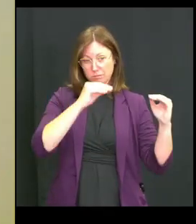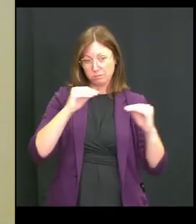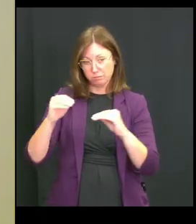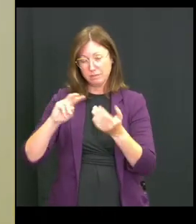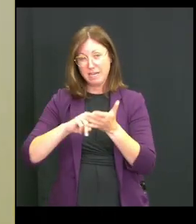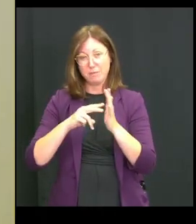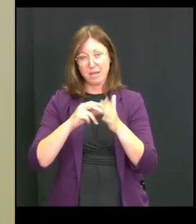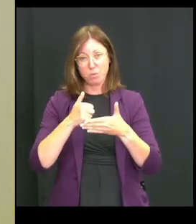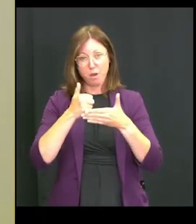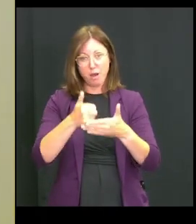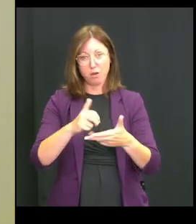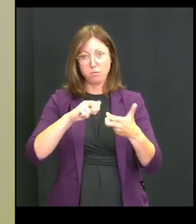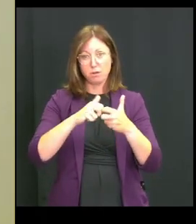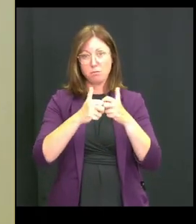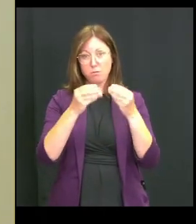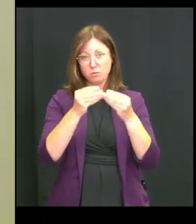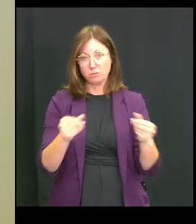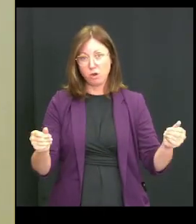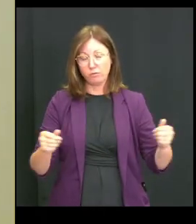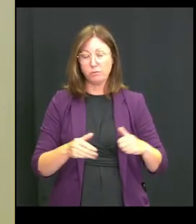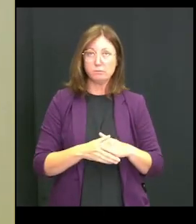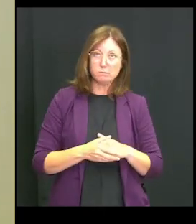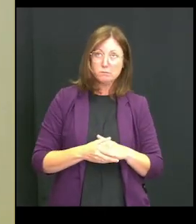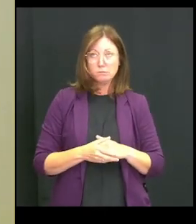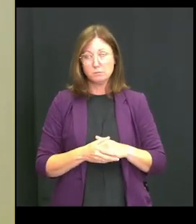doesn't have a great reputation in political science